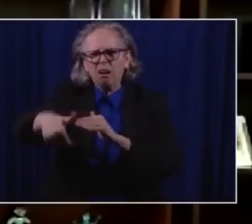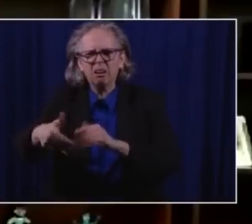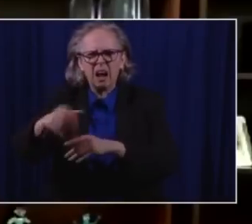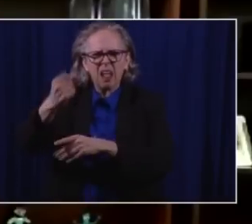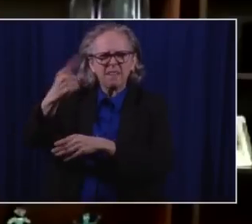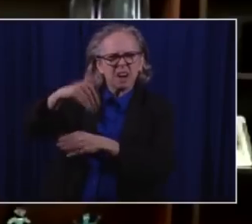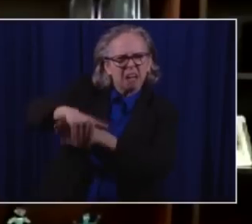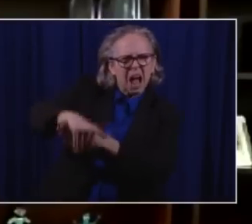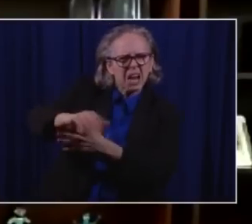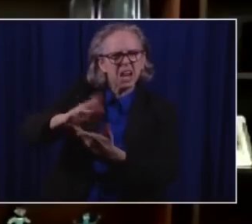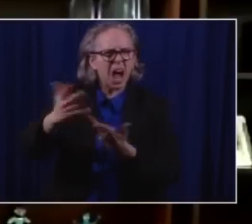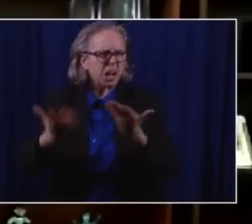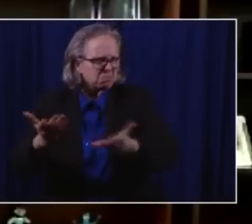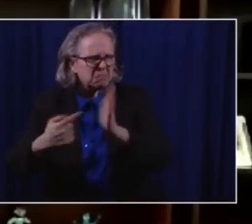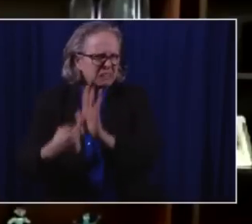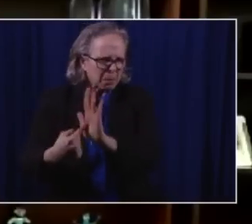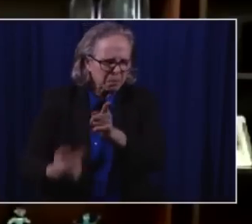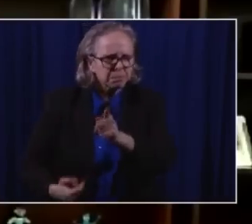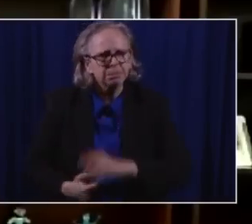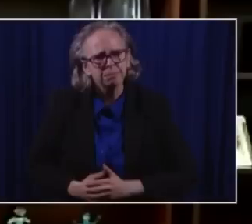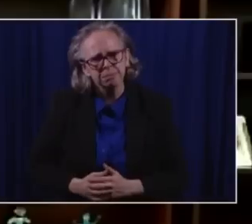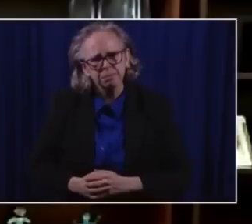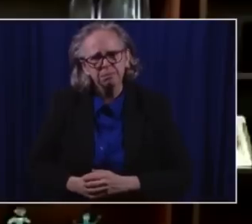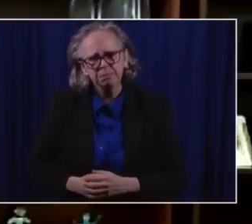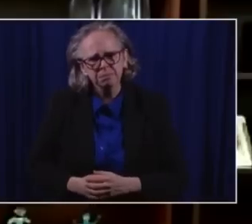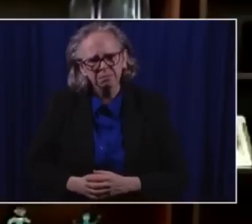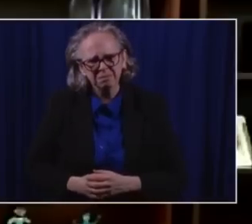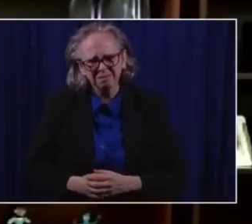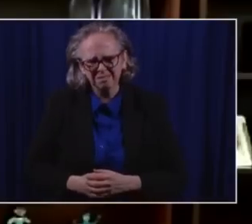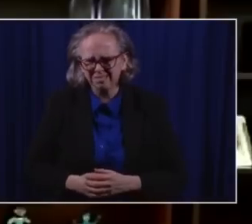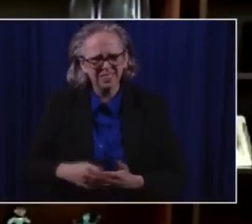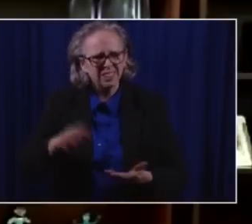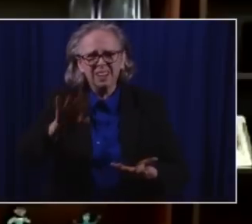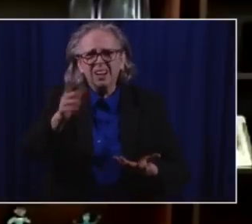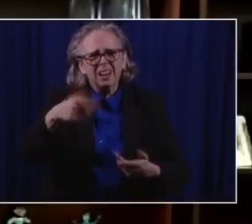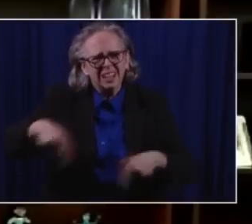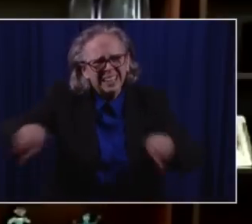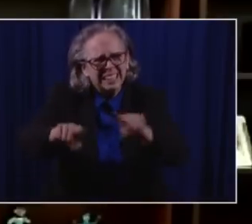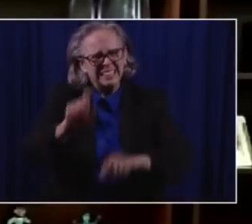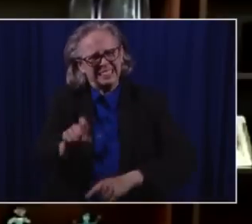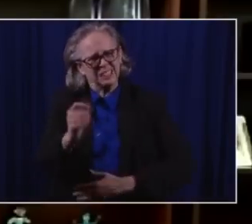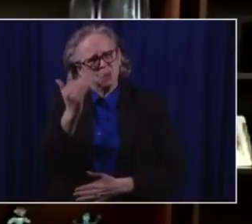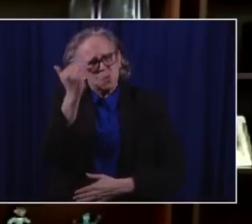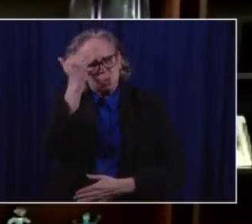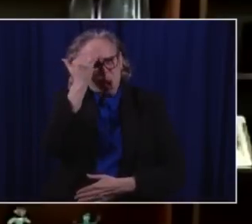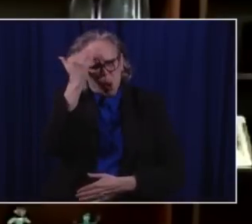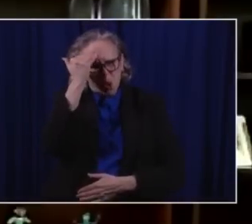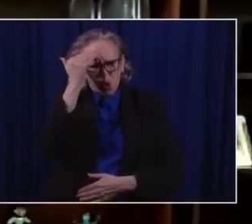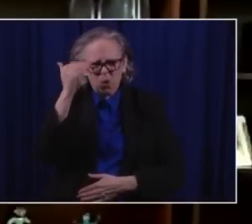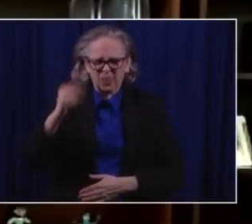rather than admitted overnight. Even though they may be discharged at 1011 12 o'clock at night. But the key issue